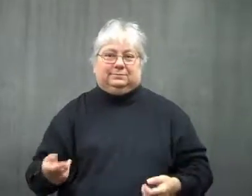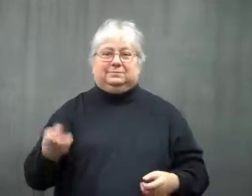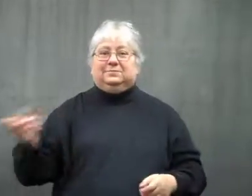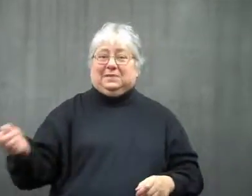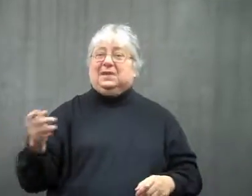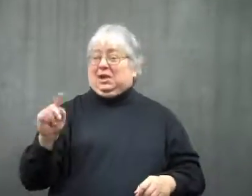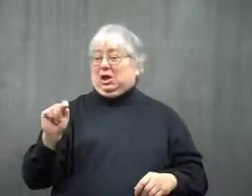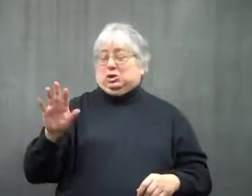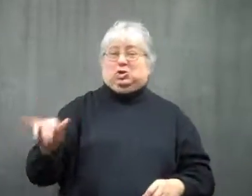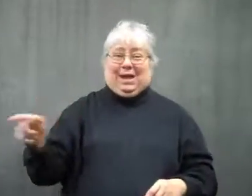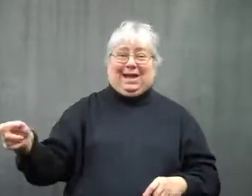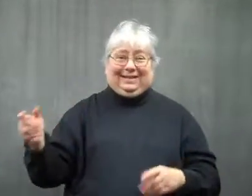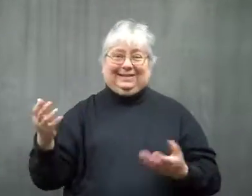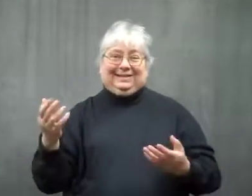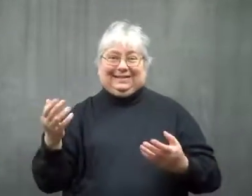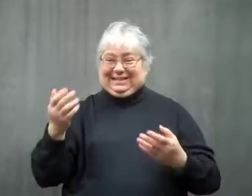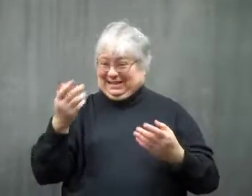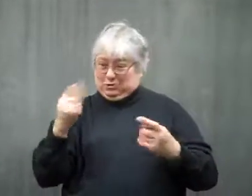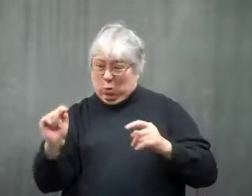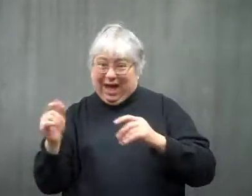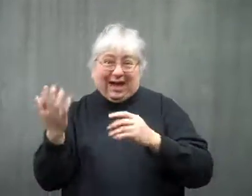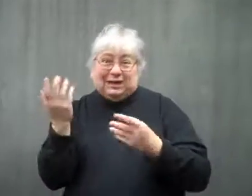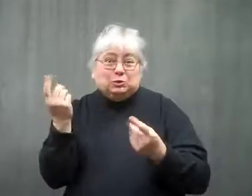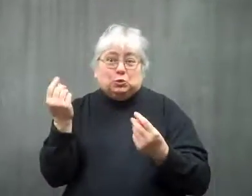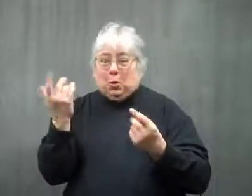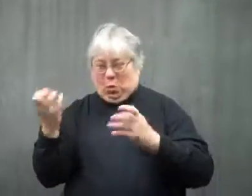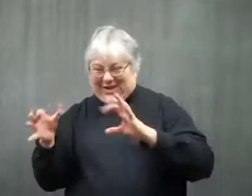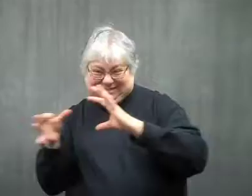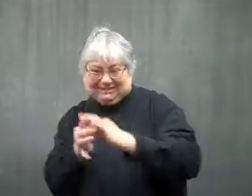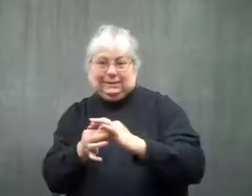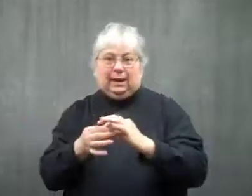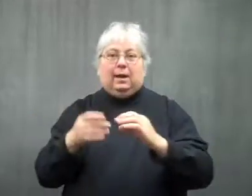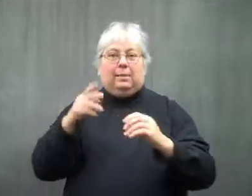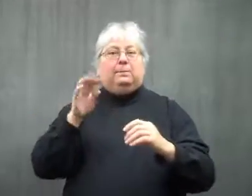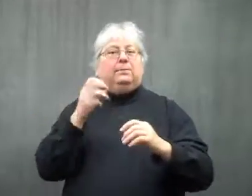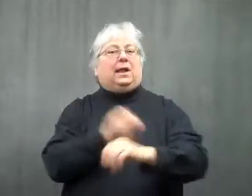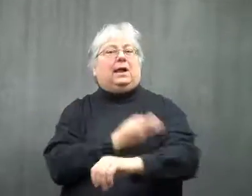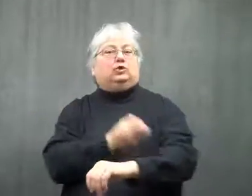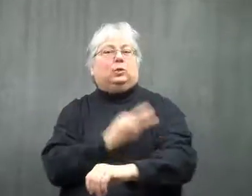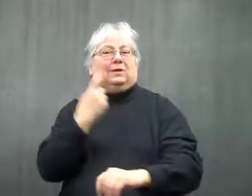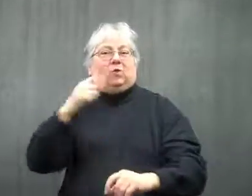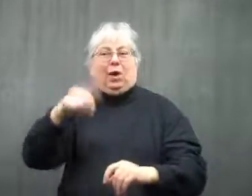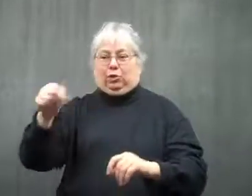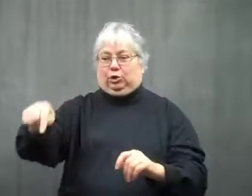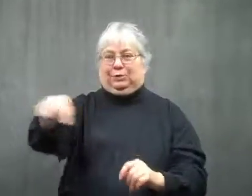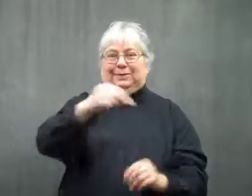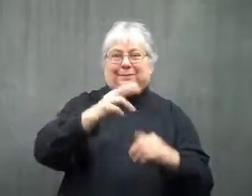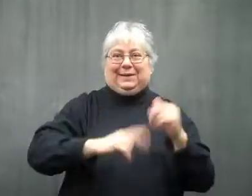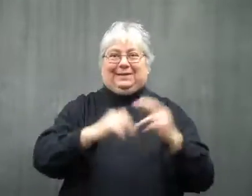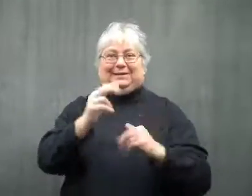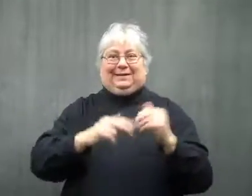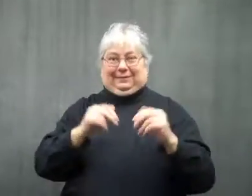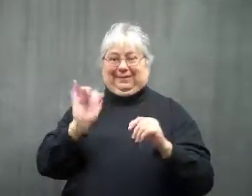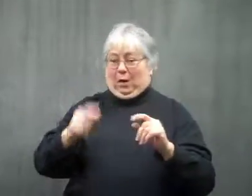They are trying to hook up electricity to the buildings.